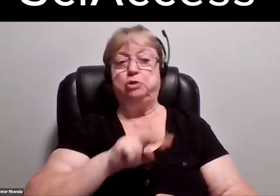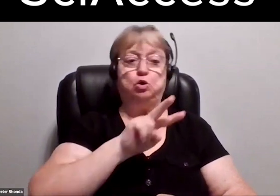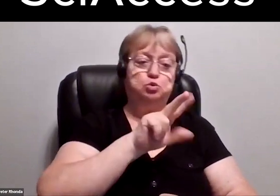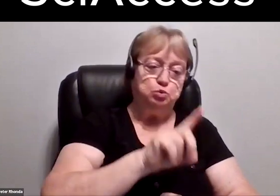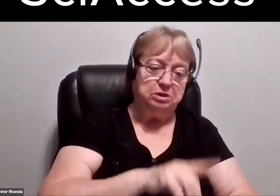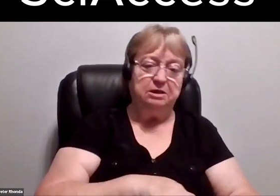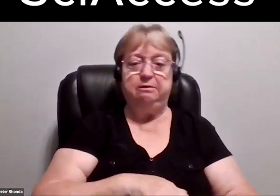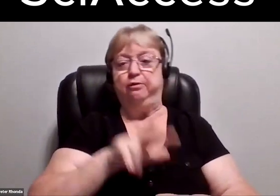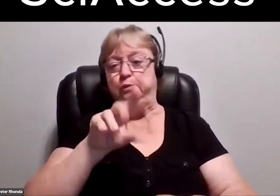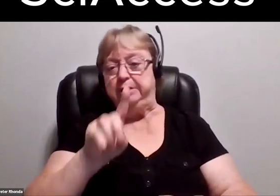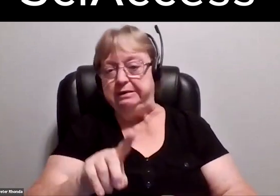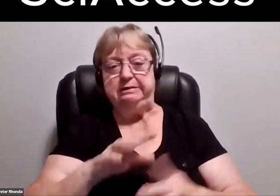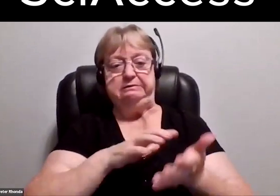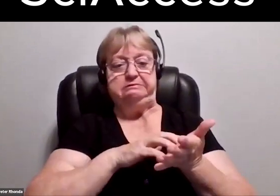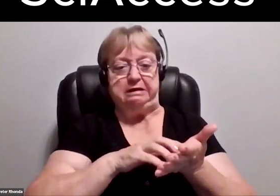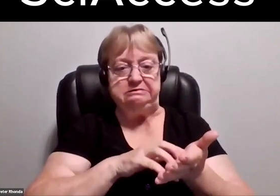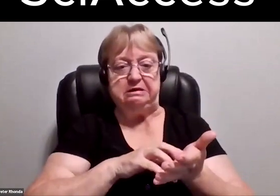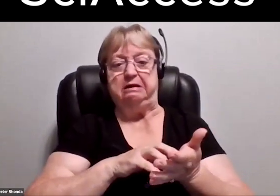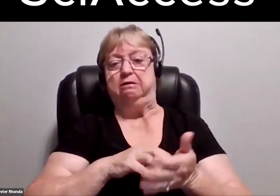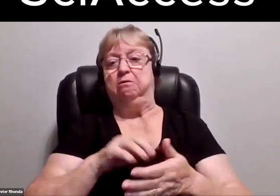braille, large print, audio, et cetera.